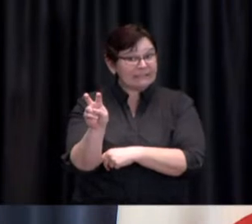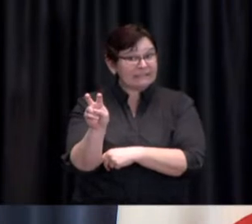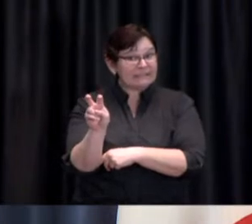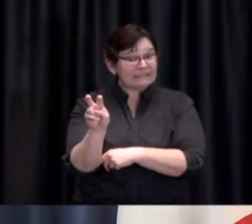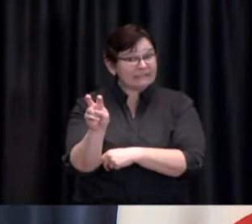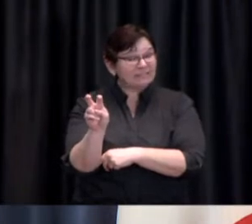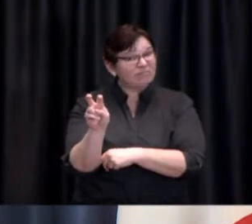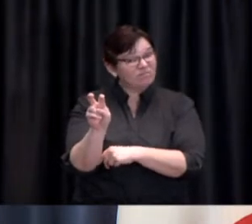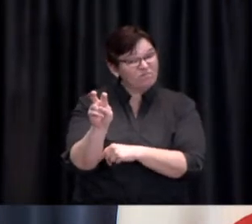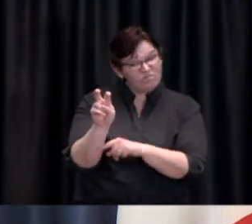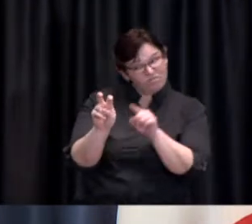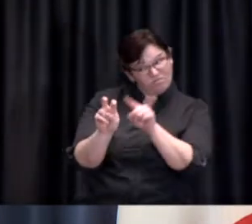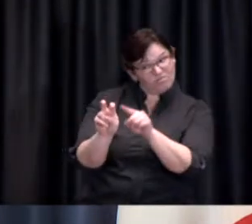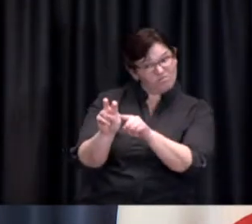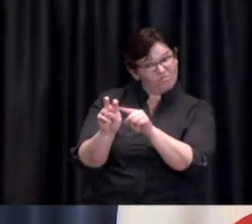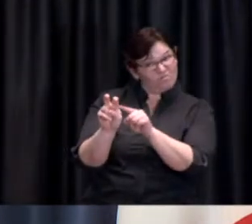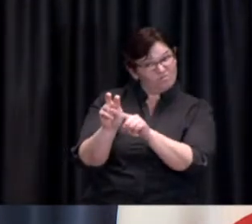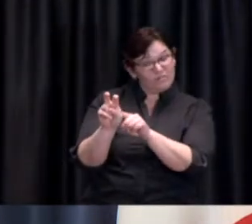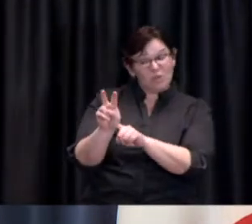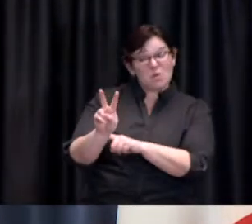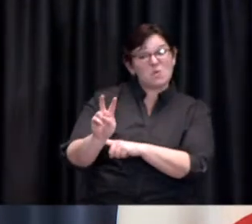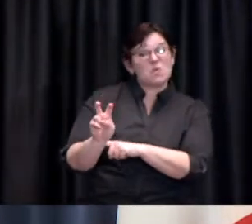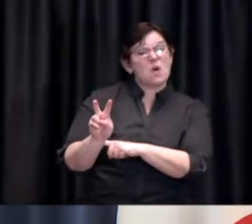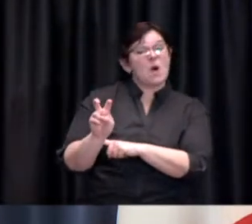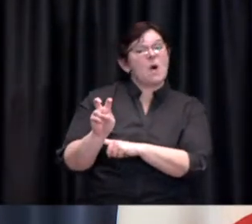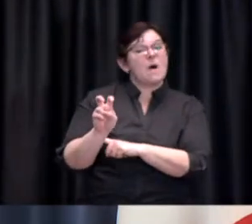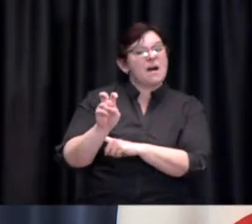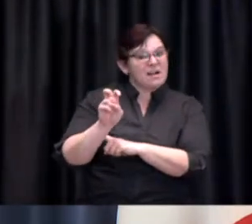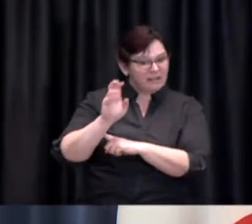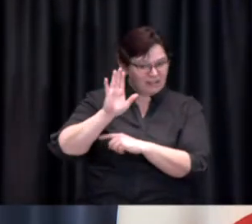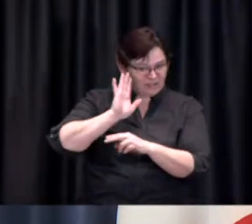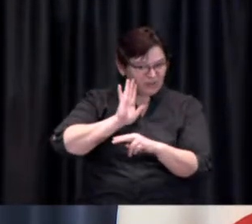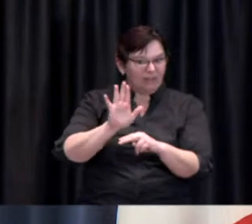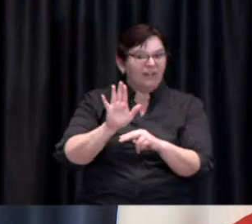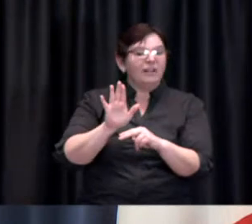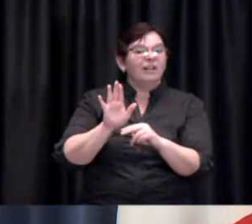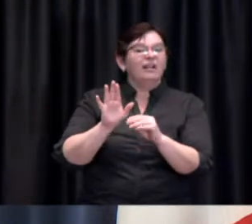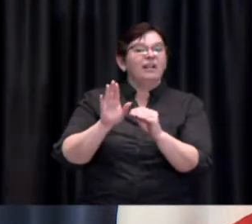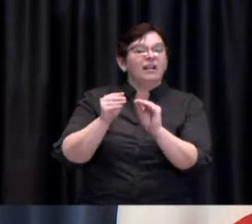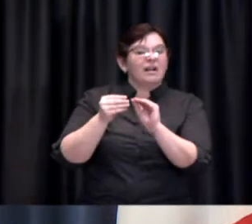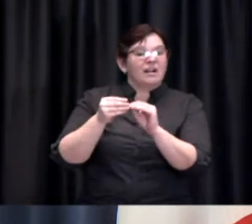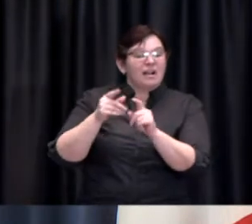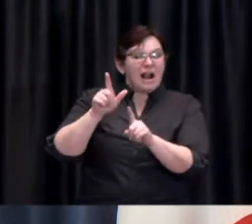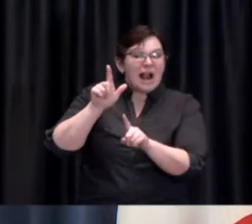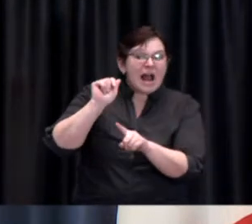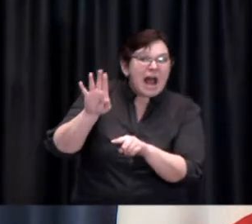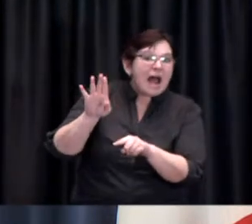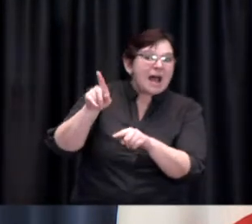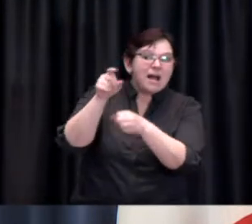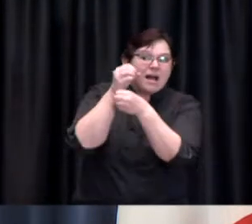that within the coming days these will be laboratory confirmed as variants of concern.